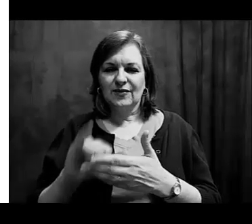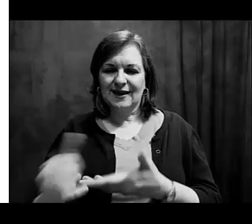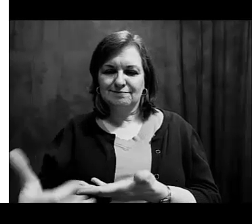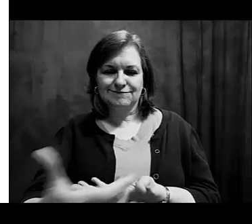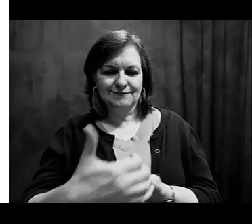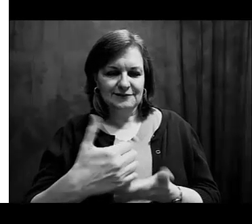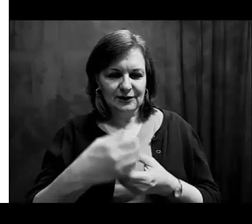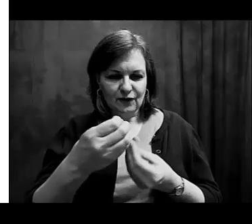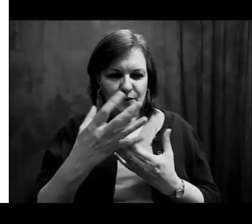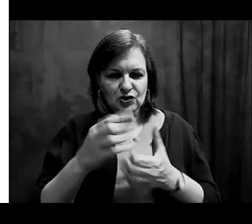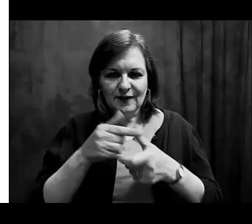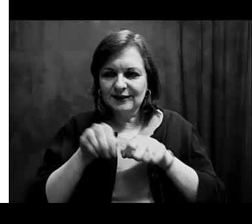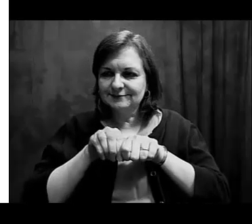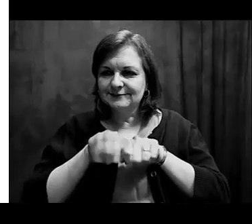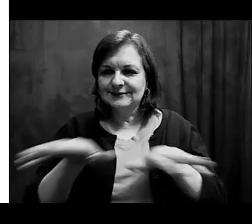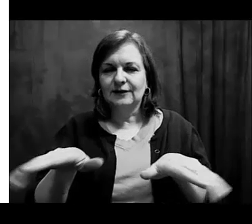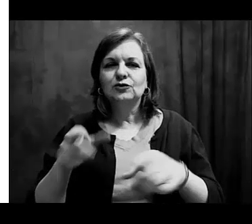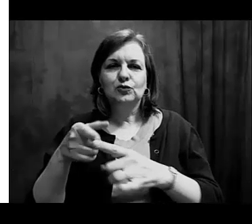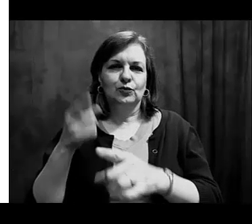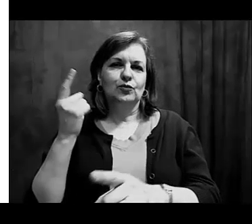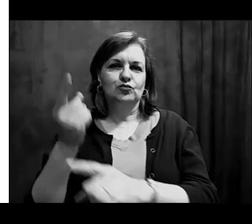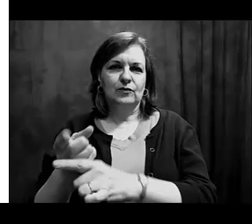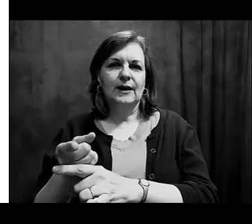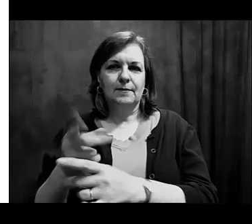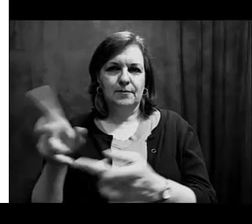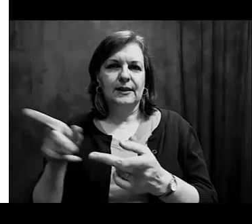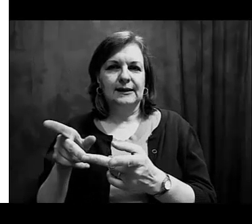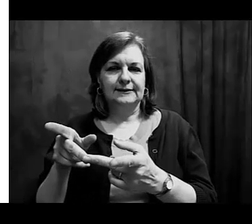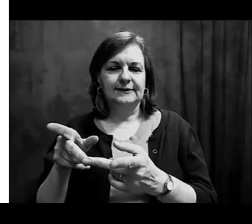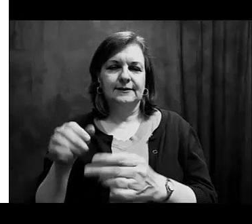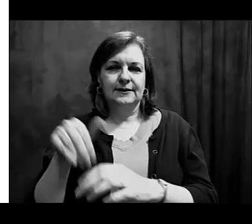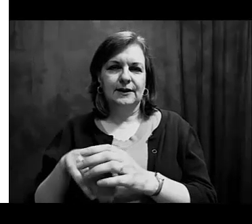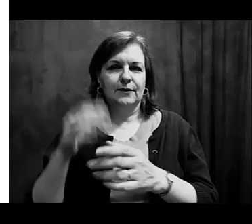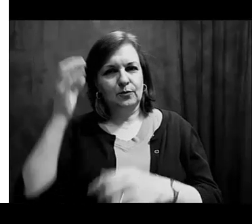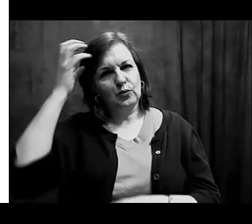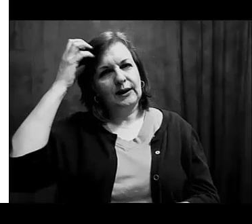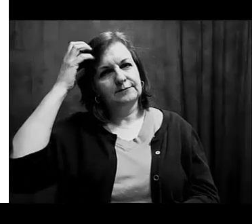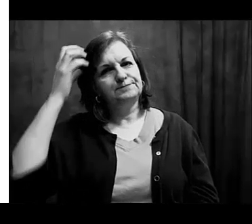from and to the right place inside your brain